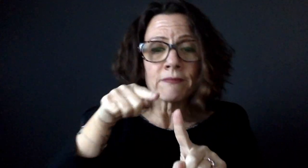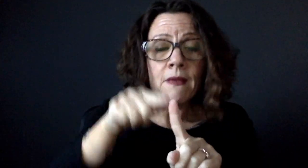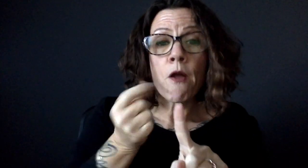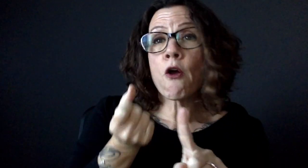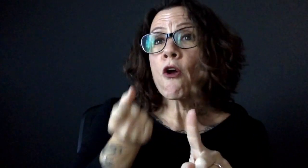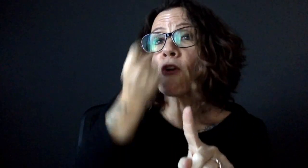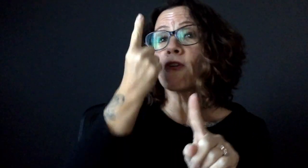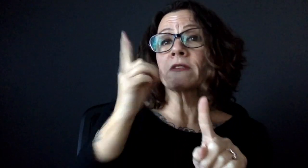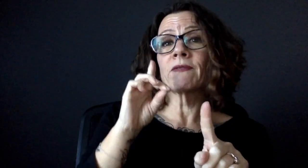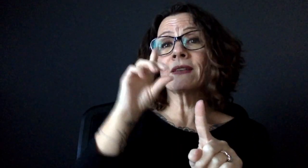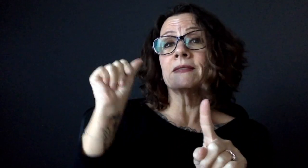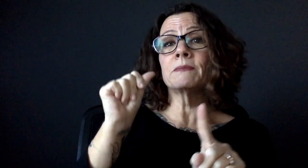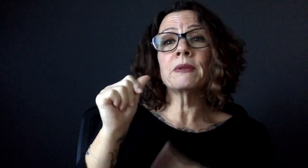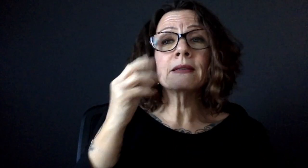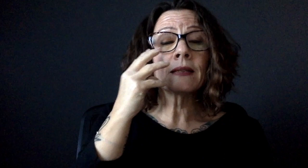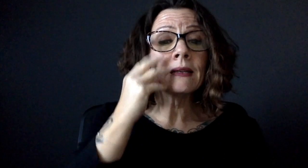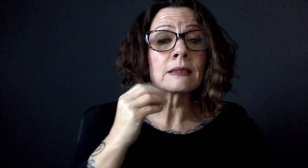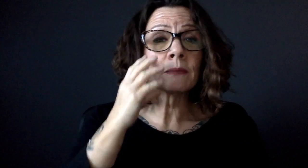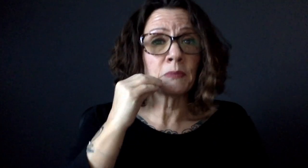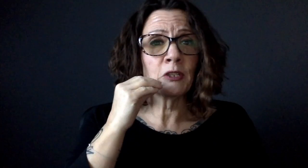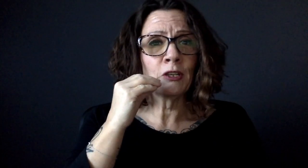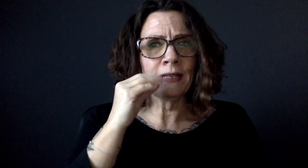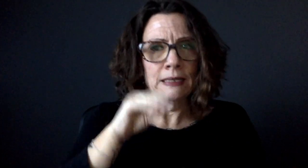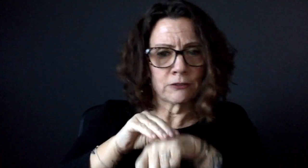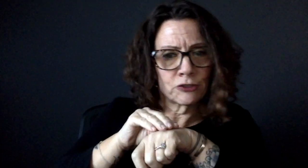the very understanding of disability experience itself